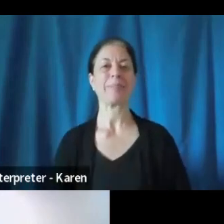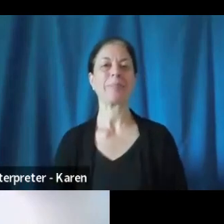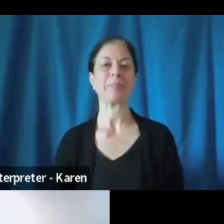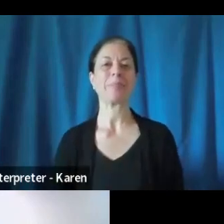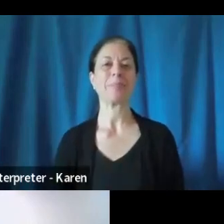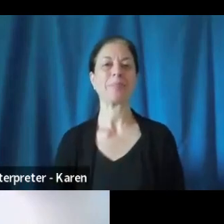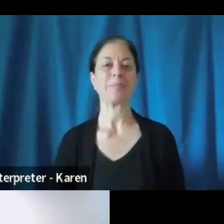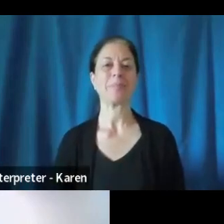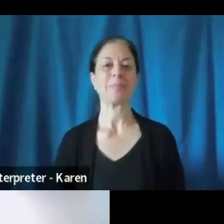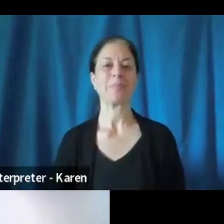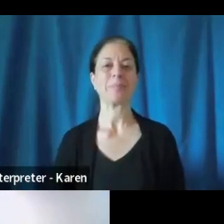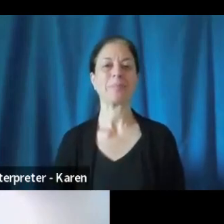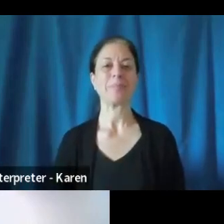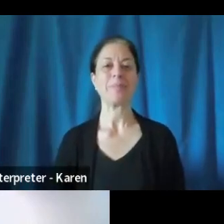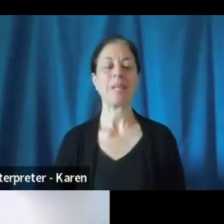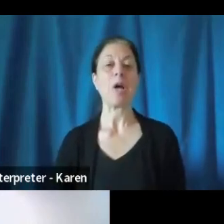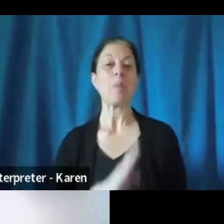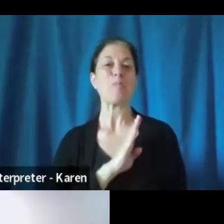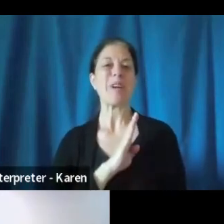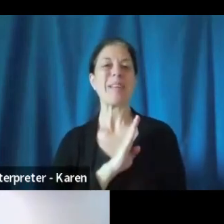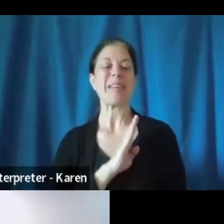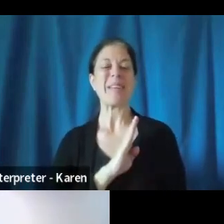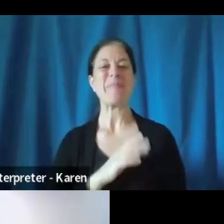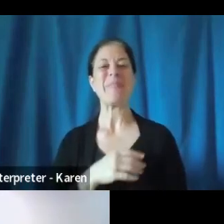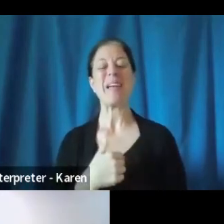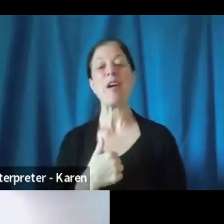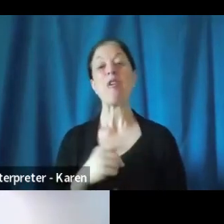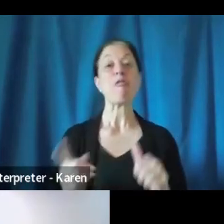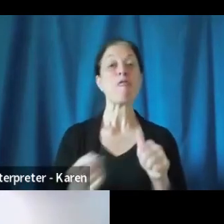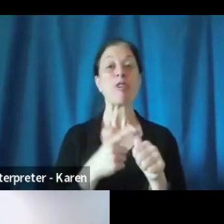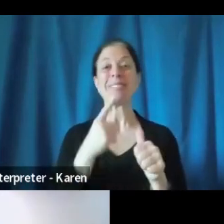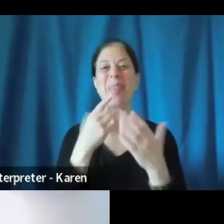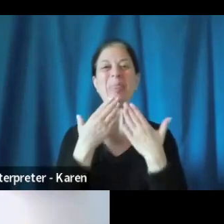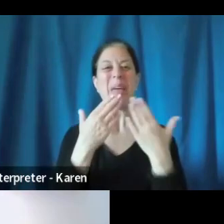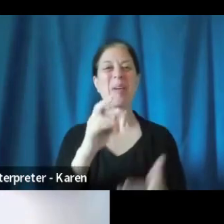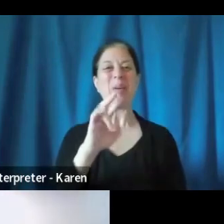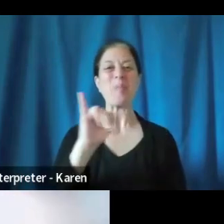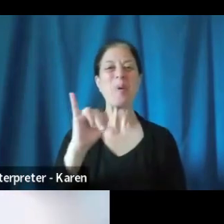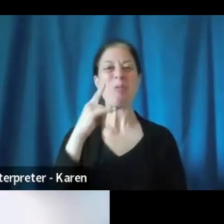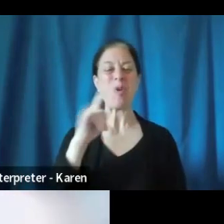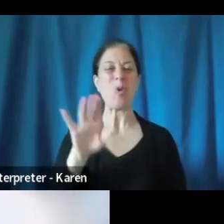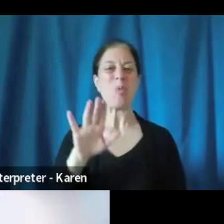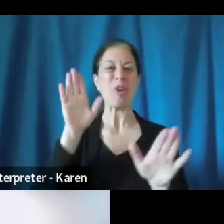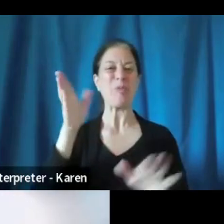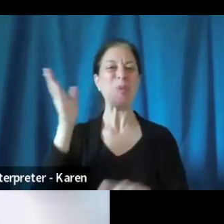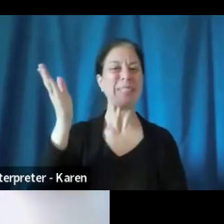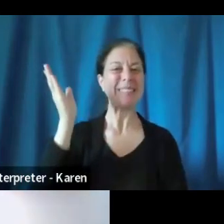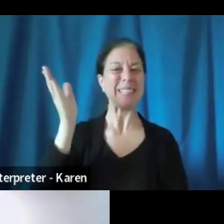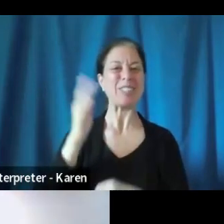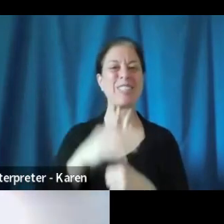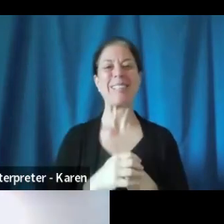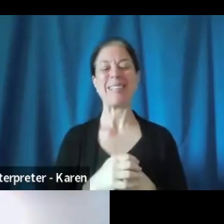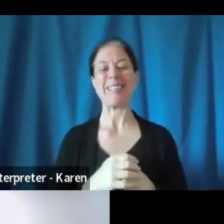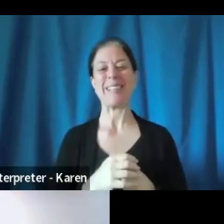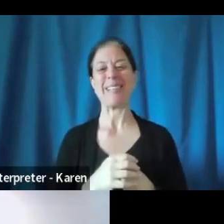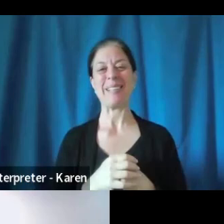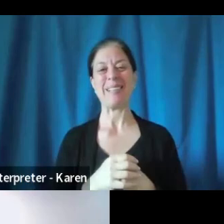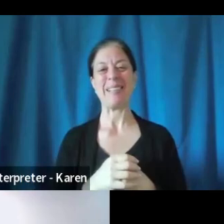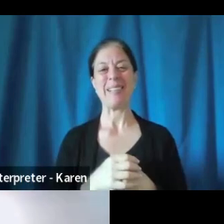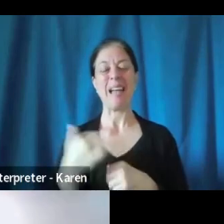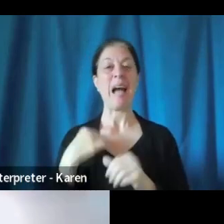identity perspective has shaped that path? Sure. And I just